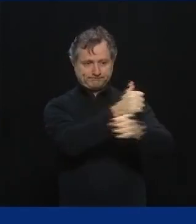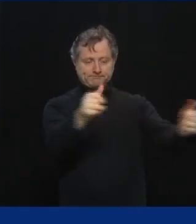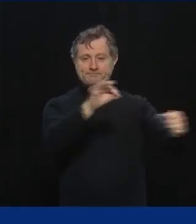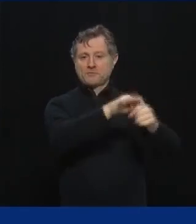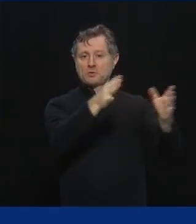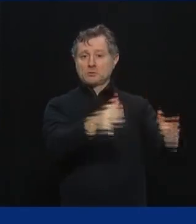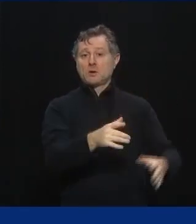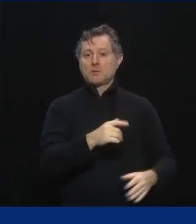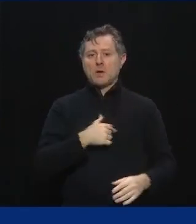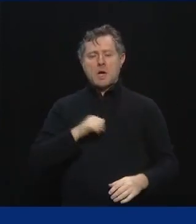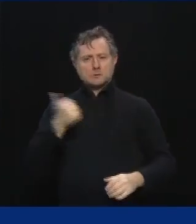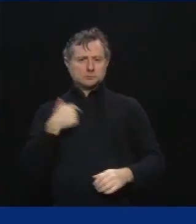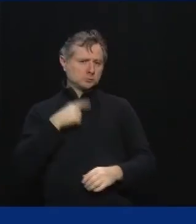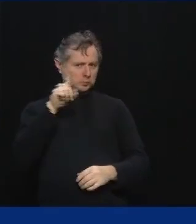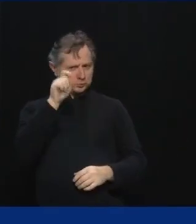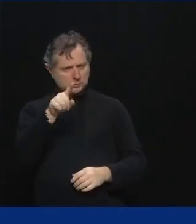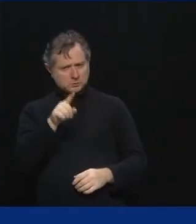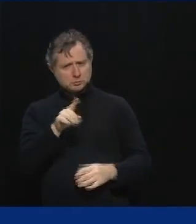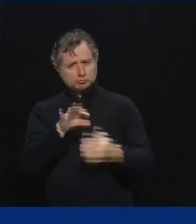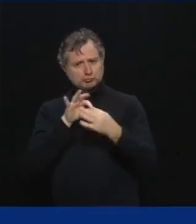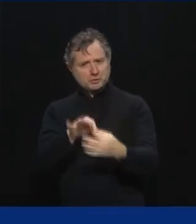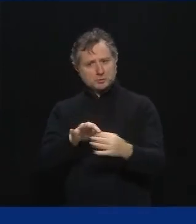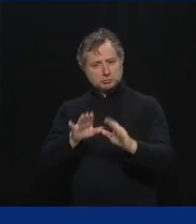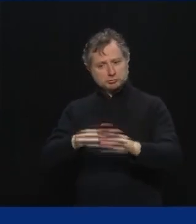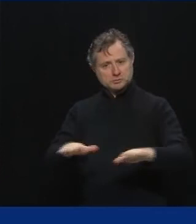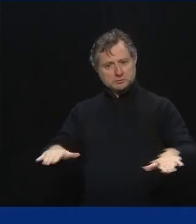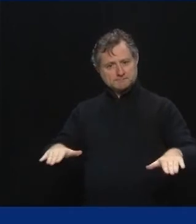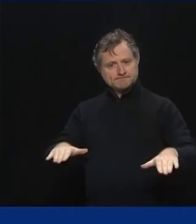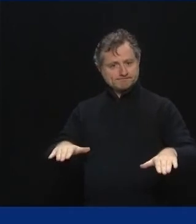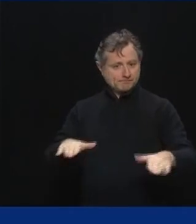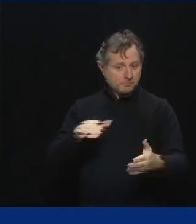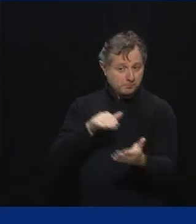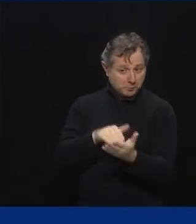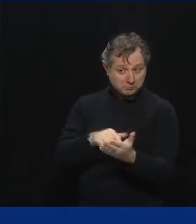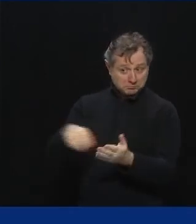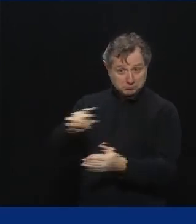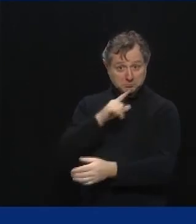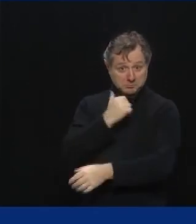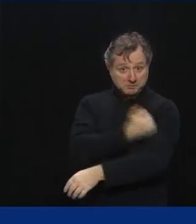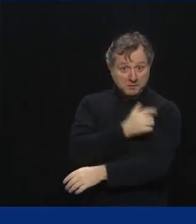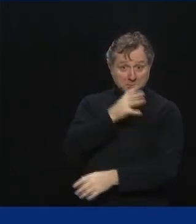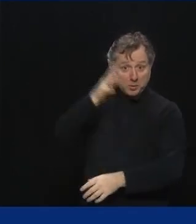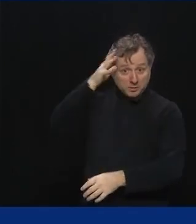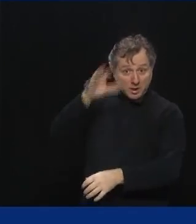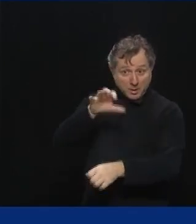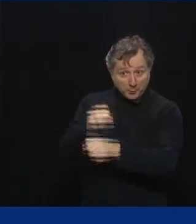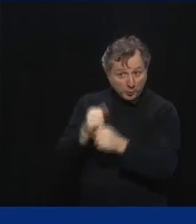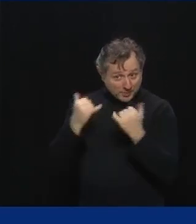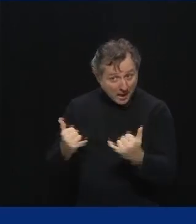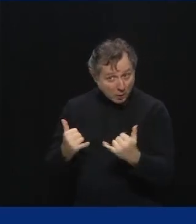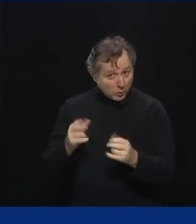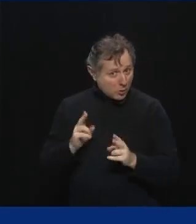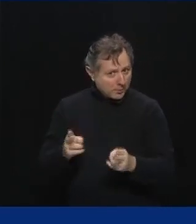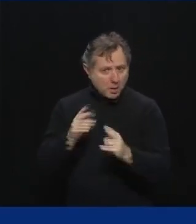TO ME PERSONALLY. SO THAT IS MY -- I WILL WORK WITH WHOEVER THE VOTERS SELECT. ON THE ISSUE OF PEDIATRIC